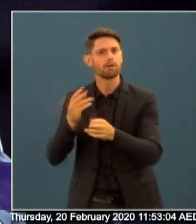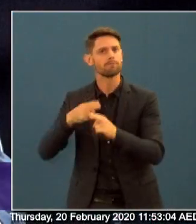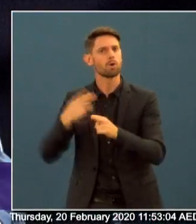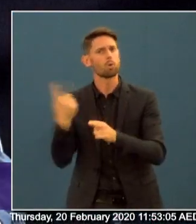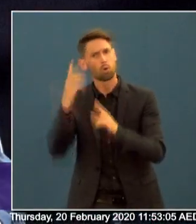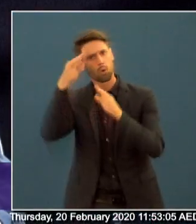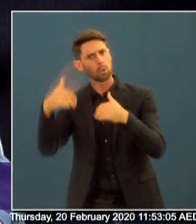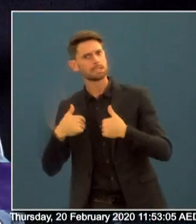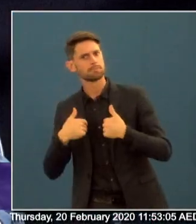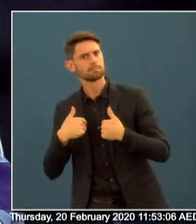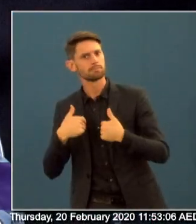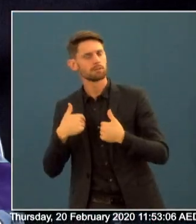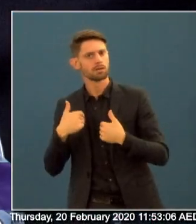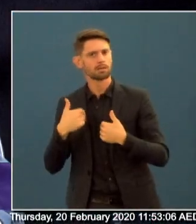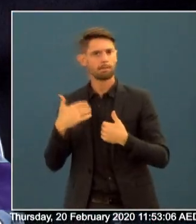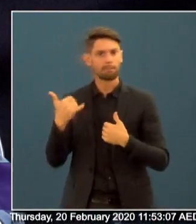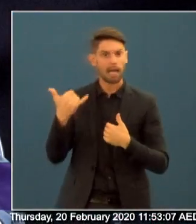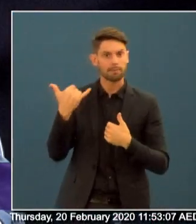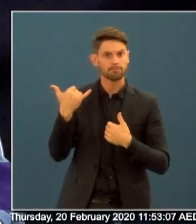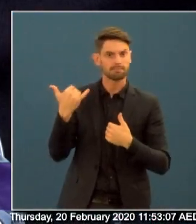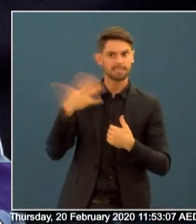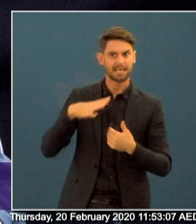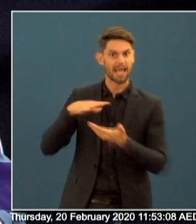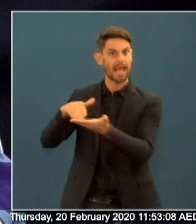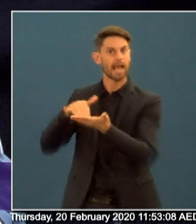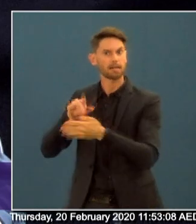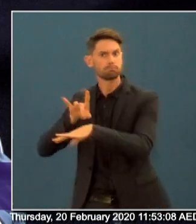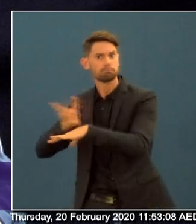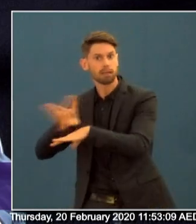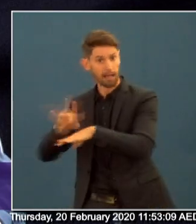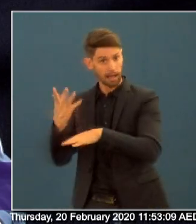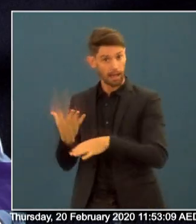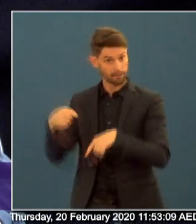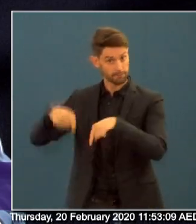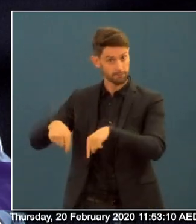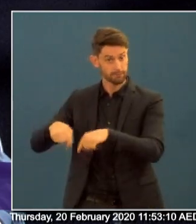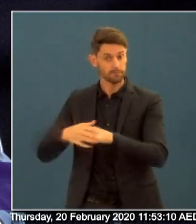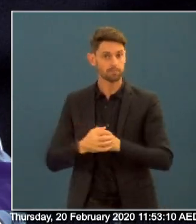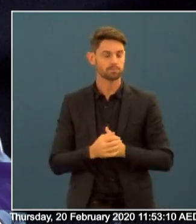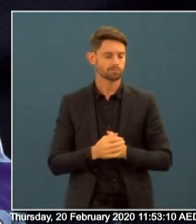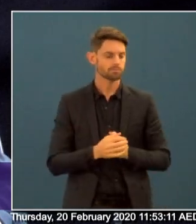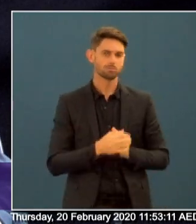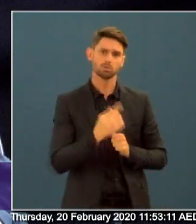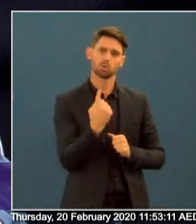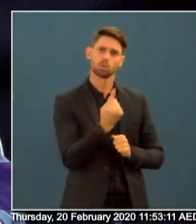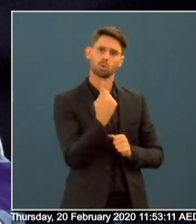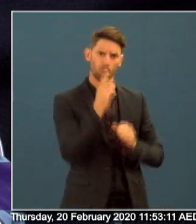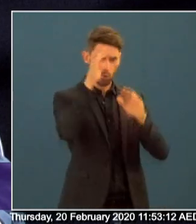Within mainstream, in fact, the needs of people on the autism spectrum experiencing suicidal ideation